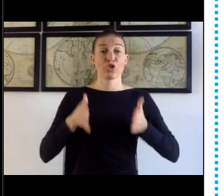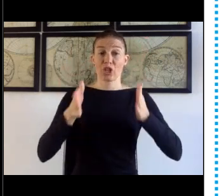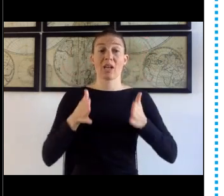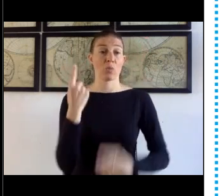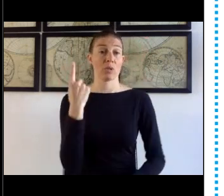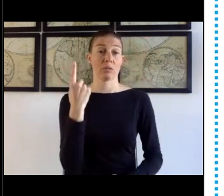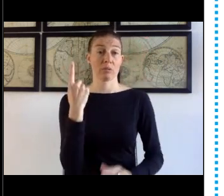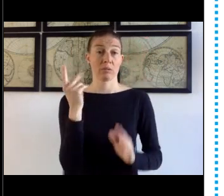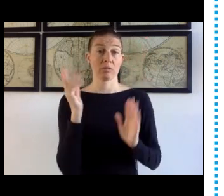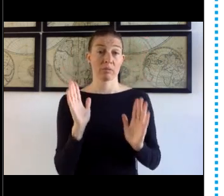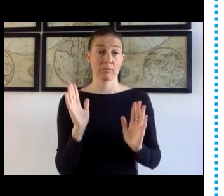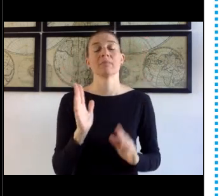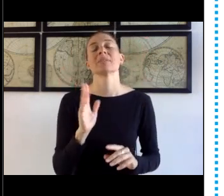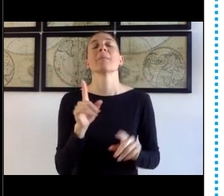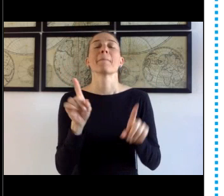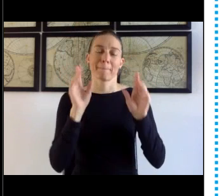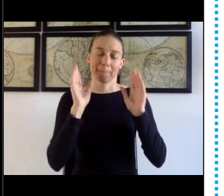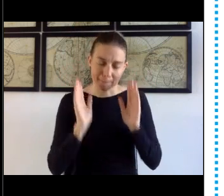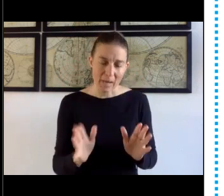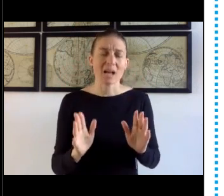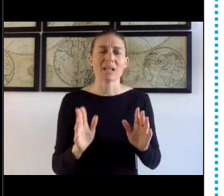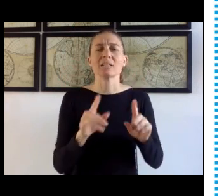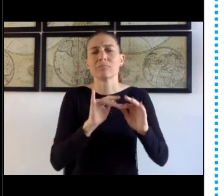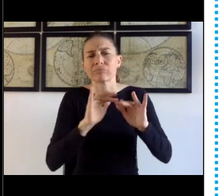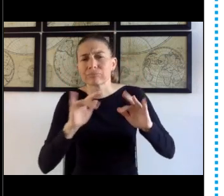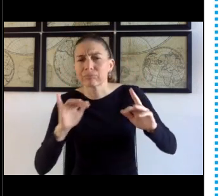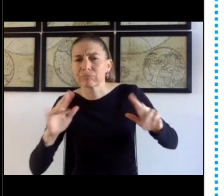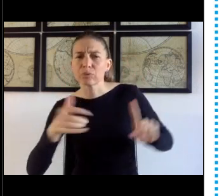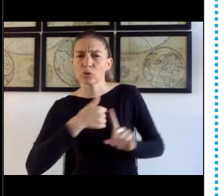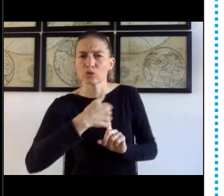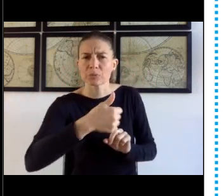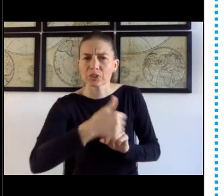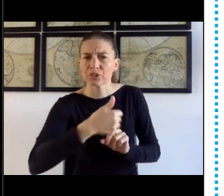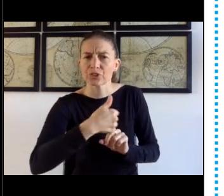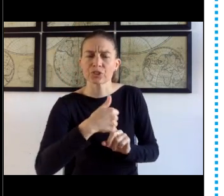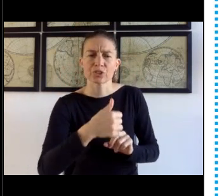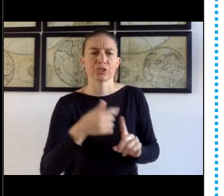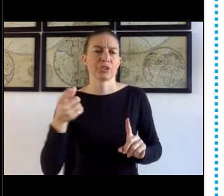This is the general overview and now I'll elaborate in each transport mode.